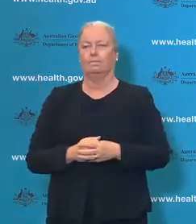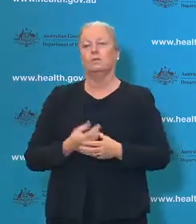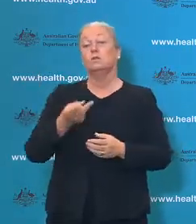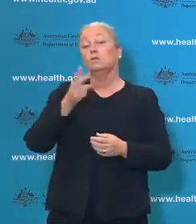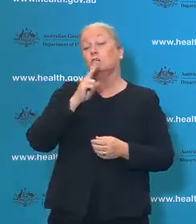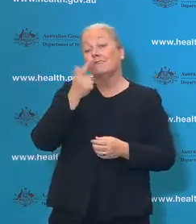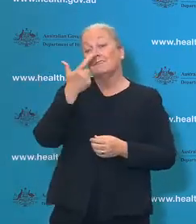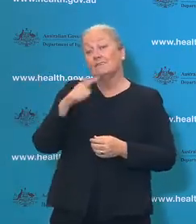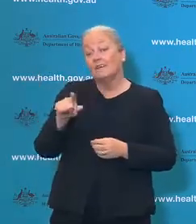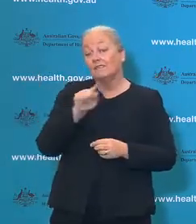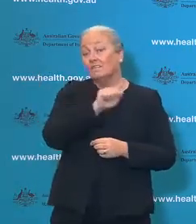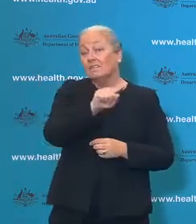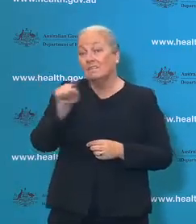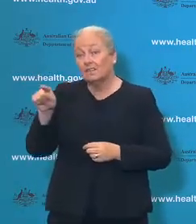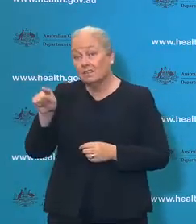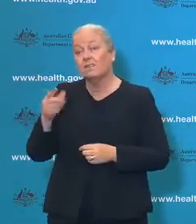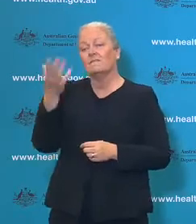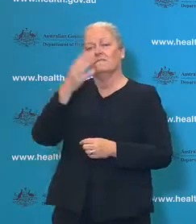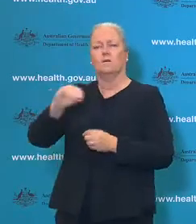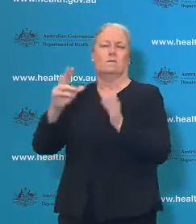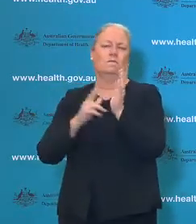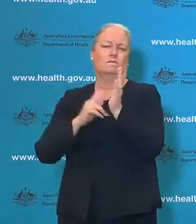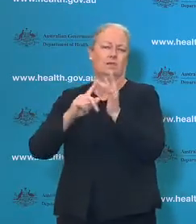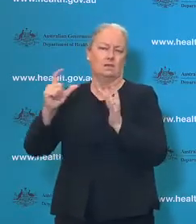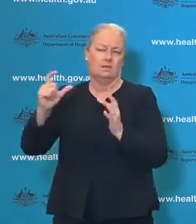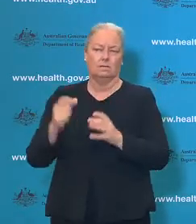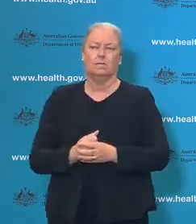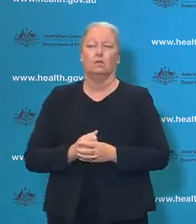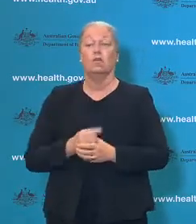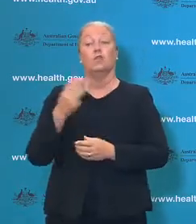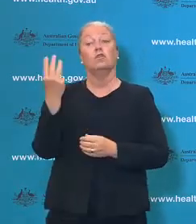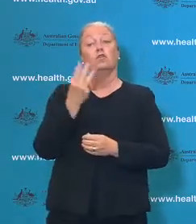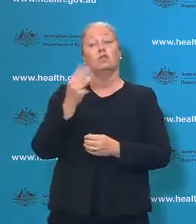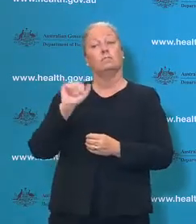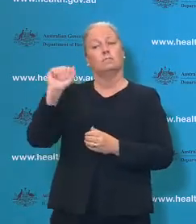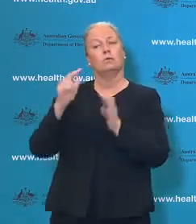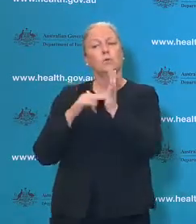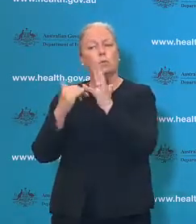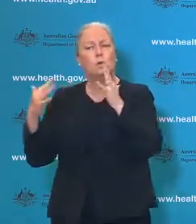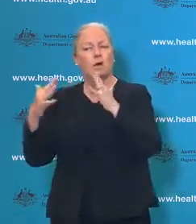these cases are in Victoria. 13 are in New South Wales, 2 of those are